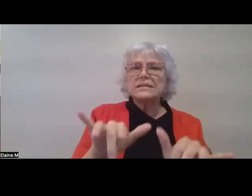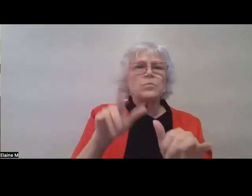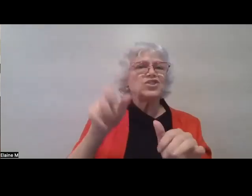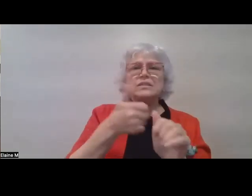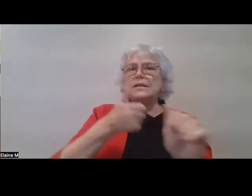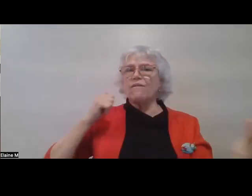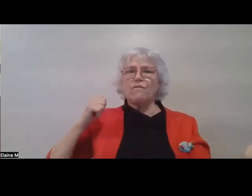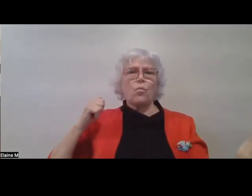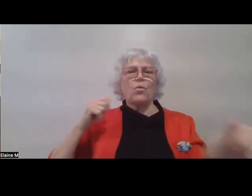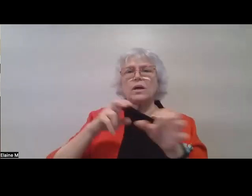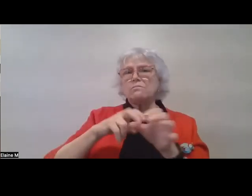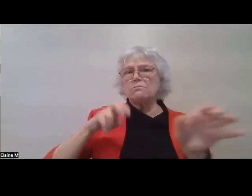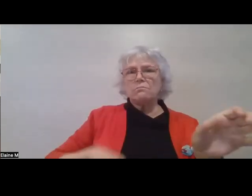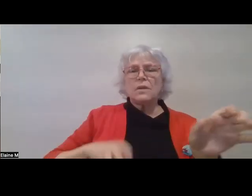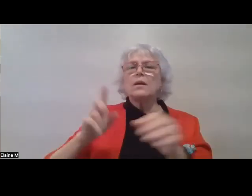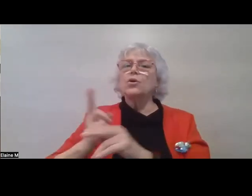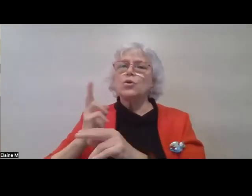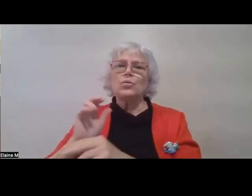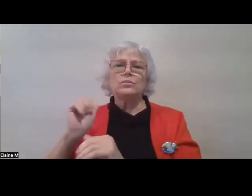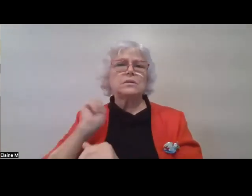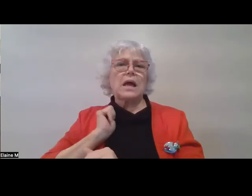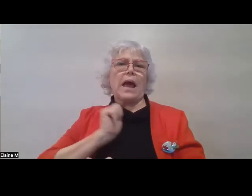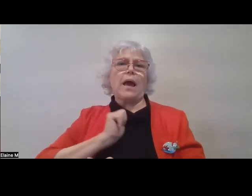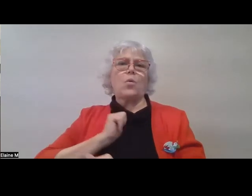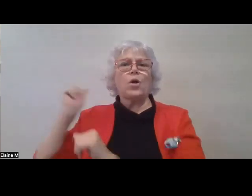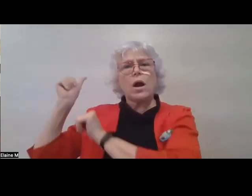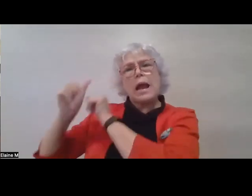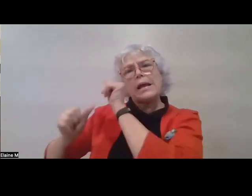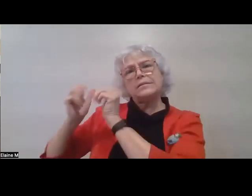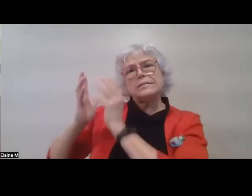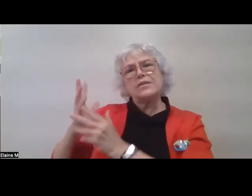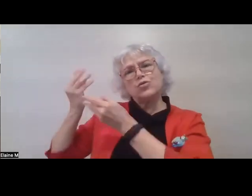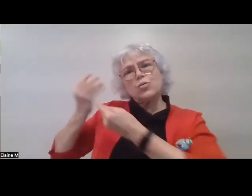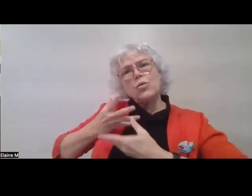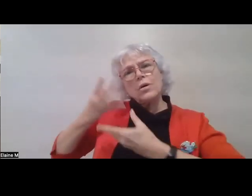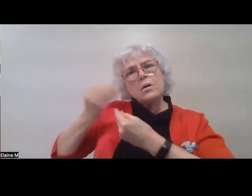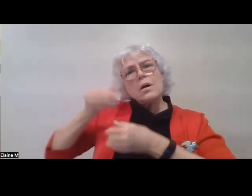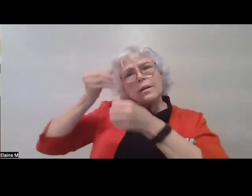We need to use our ancestral knowledge, survival skills, and the beauty of our indigenous